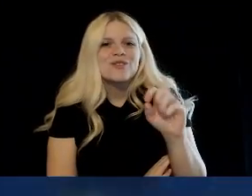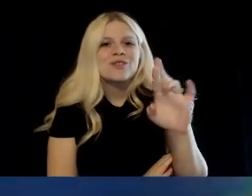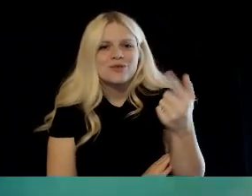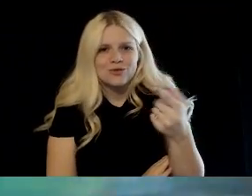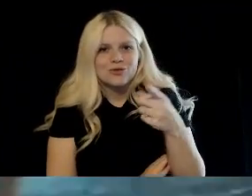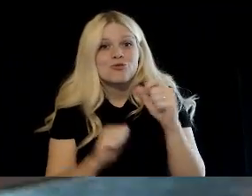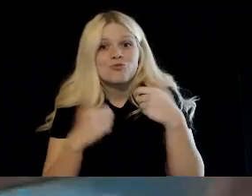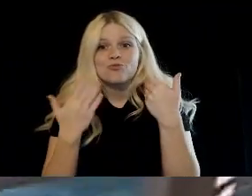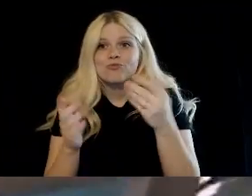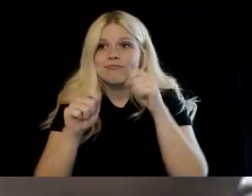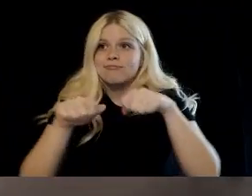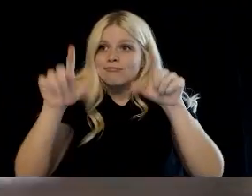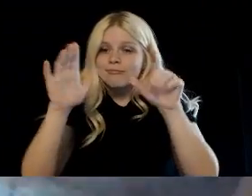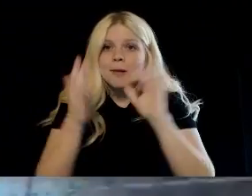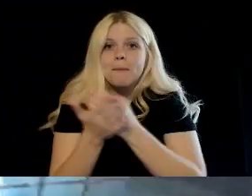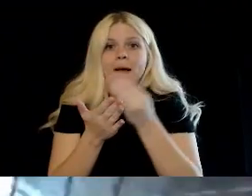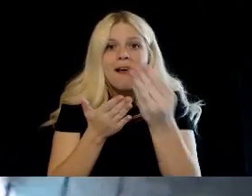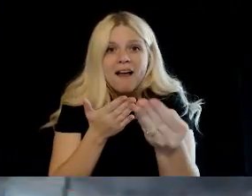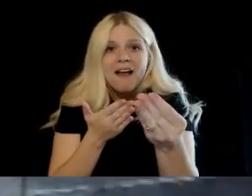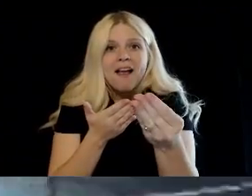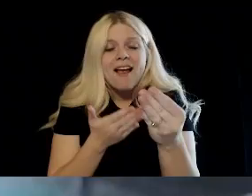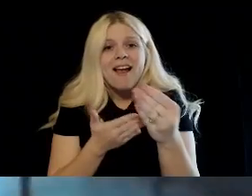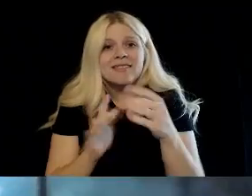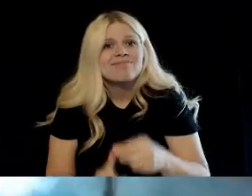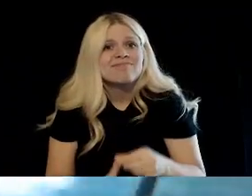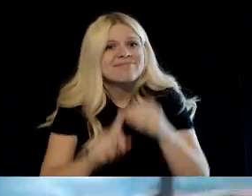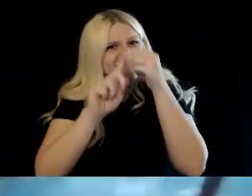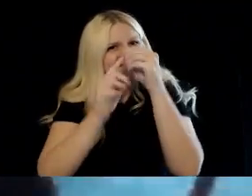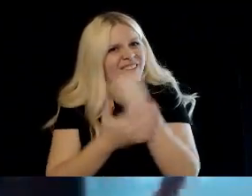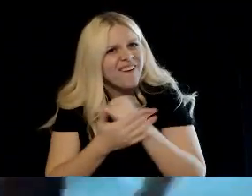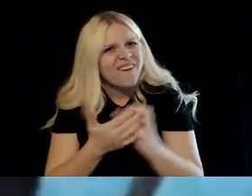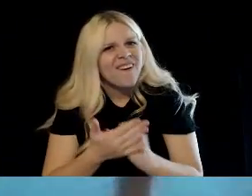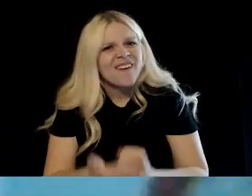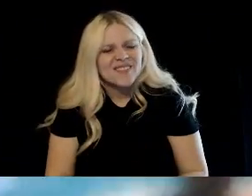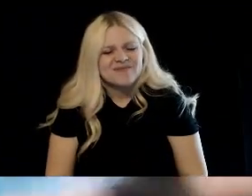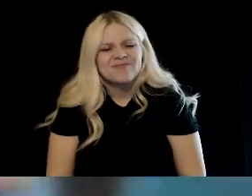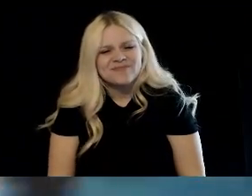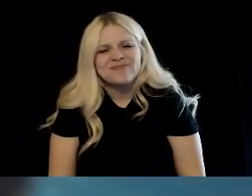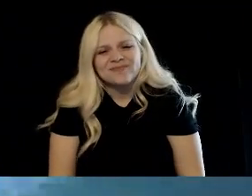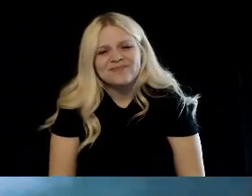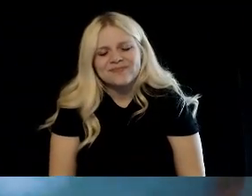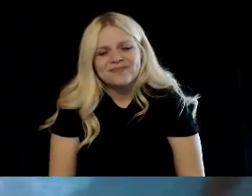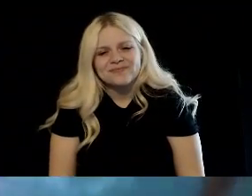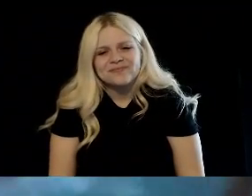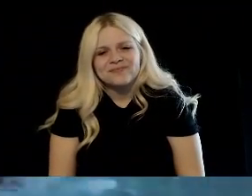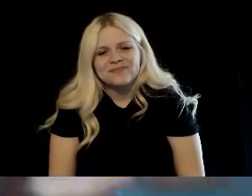one-of-a-kind piece of art. So yeah, we do it really quick at the end just so